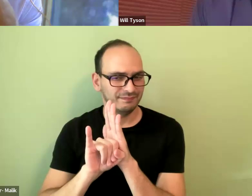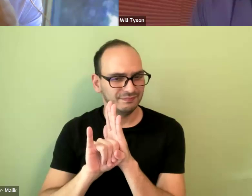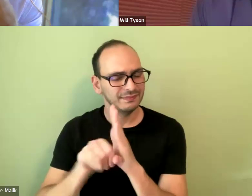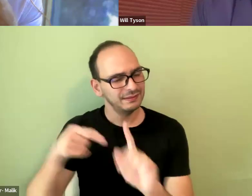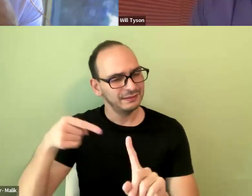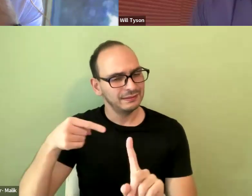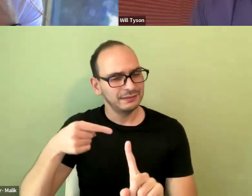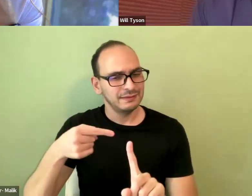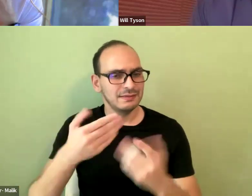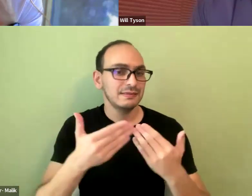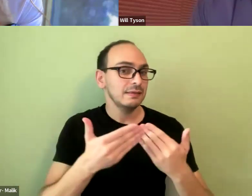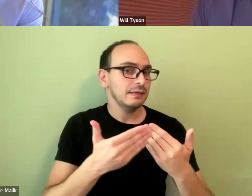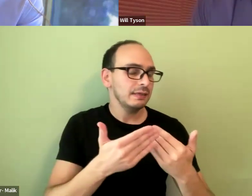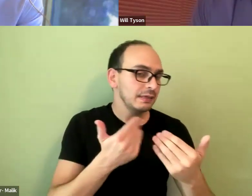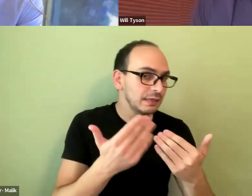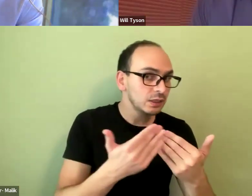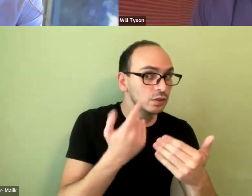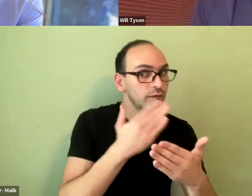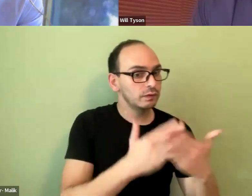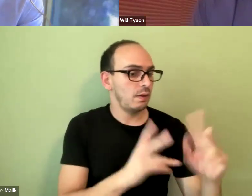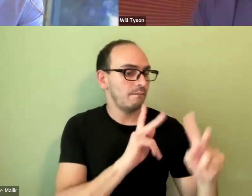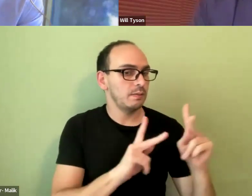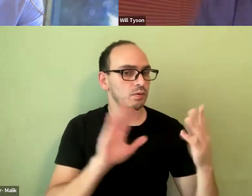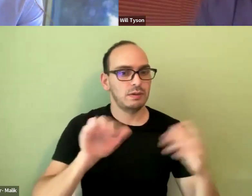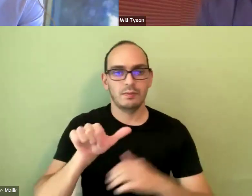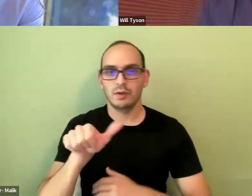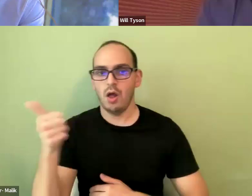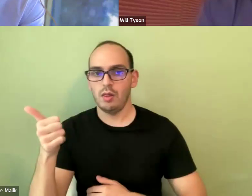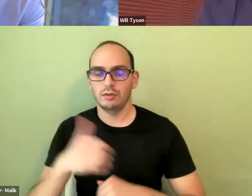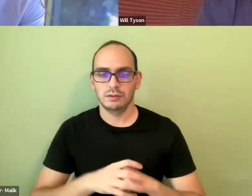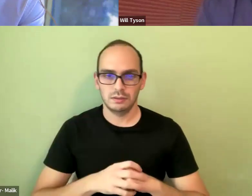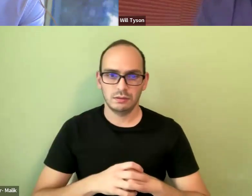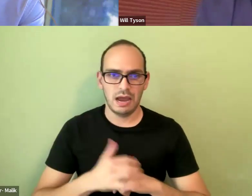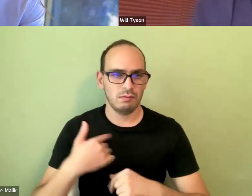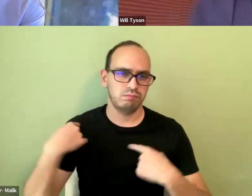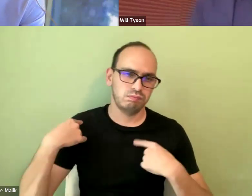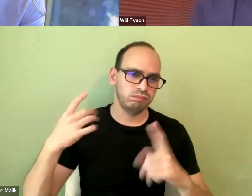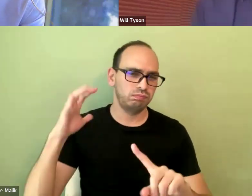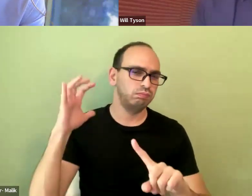comes easier for some than others. Like I said, I was always good at math and science and people